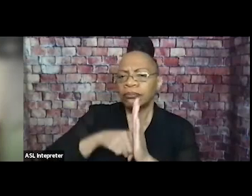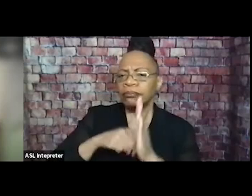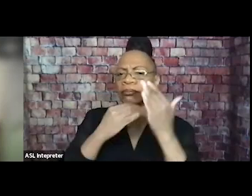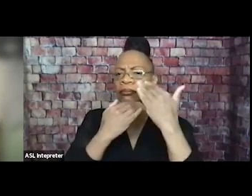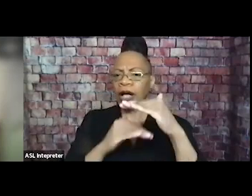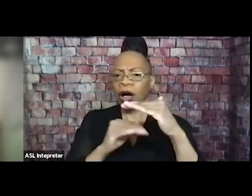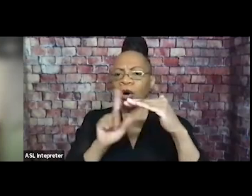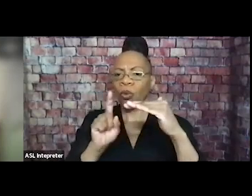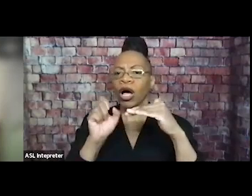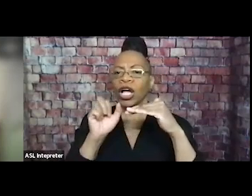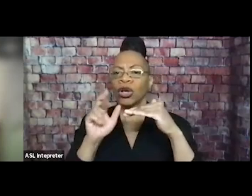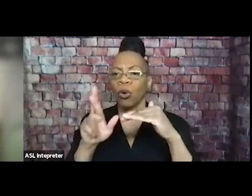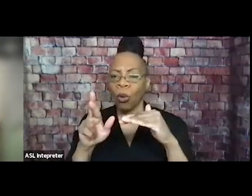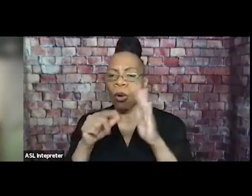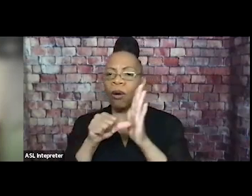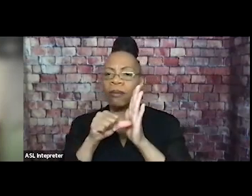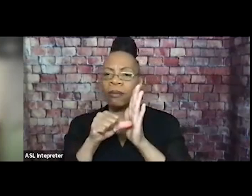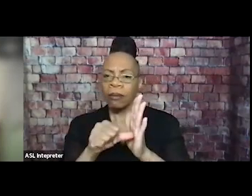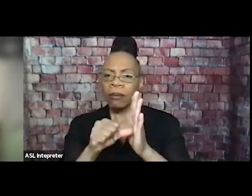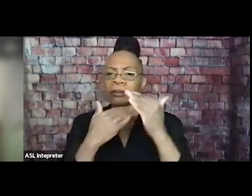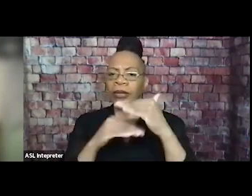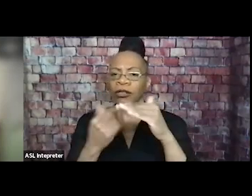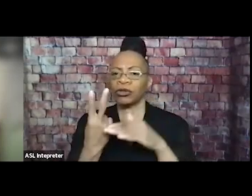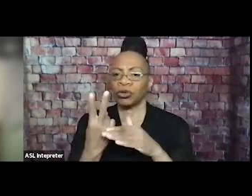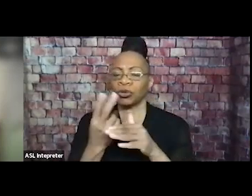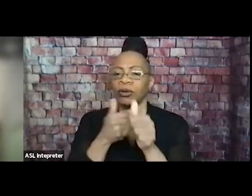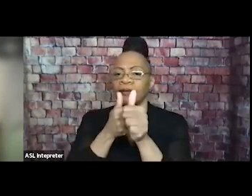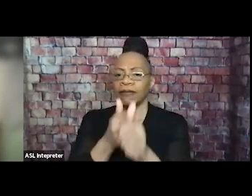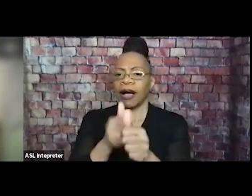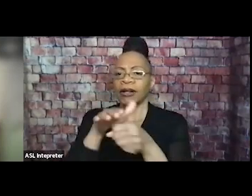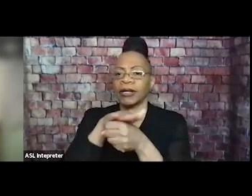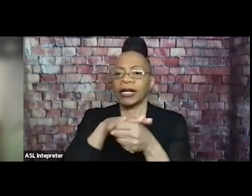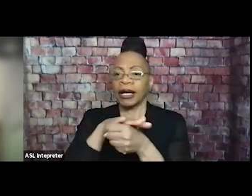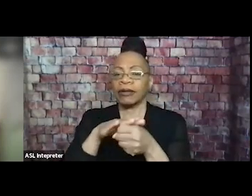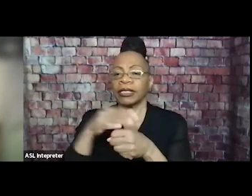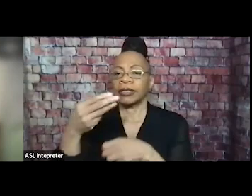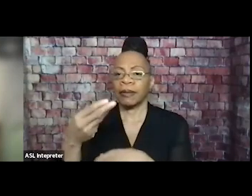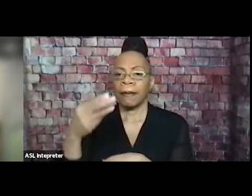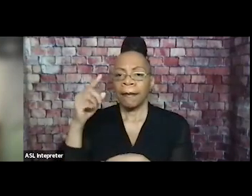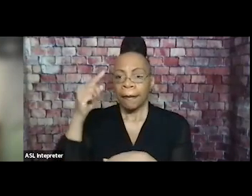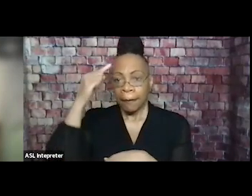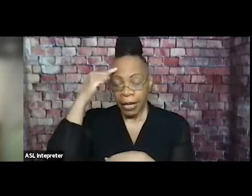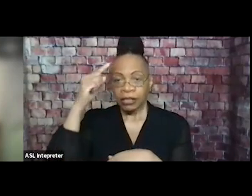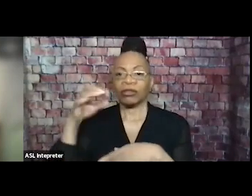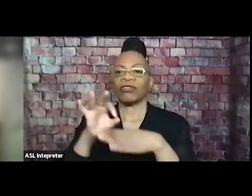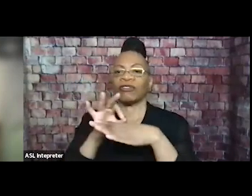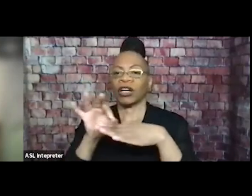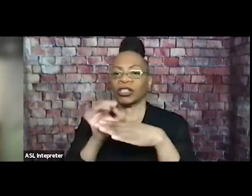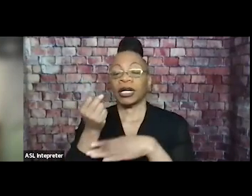or marked limitation of two of the following areas of mental functioning: Understand, remember, or apply information;